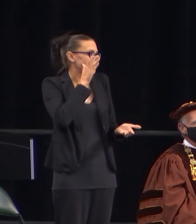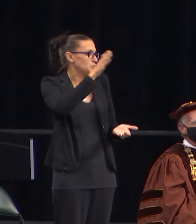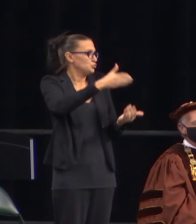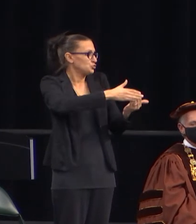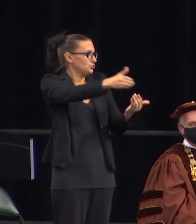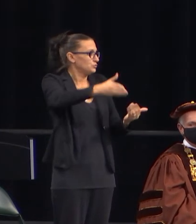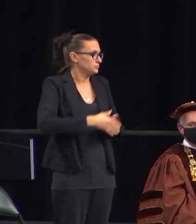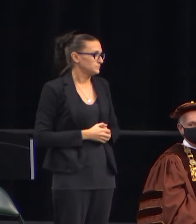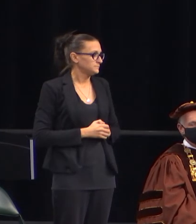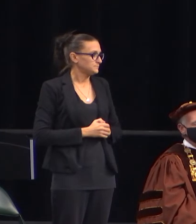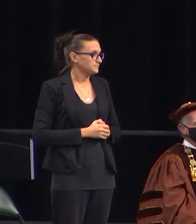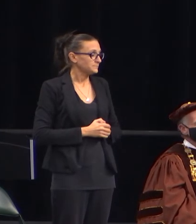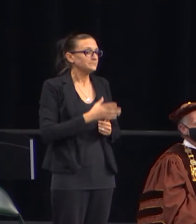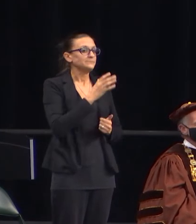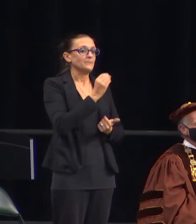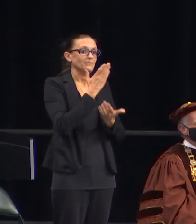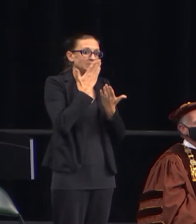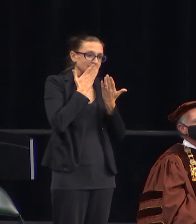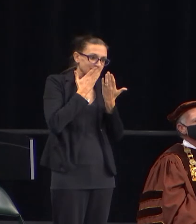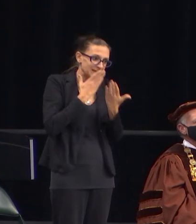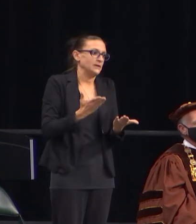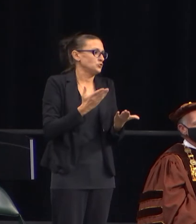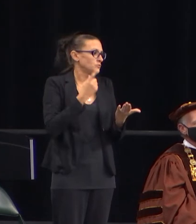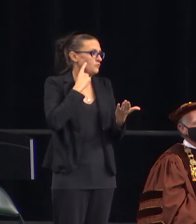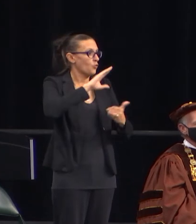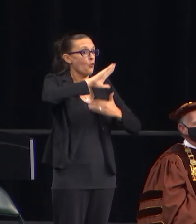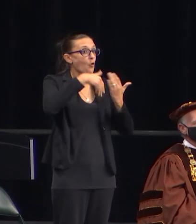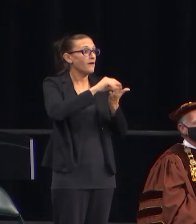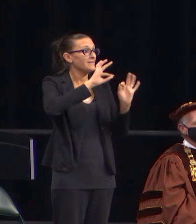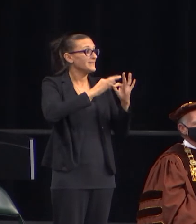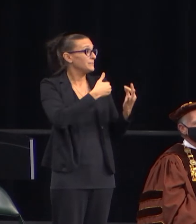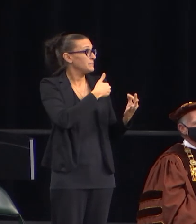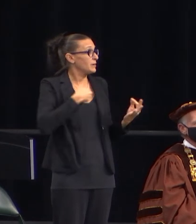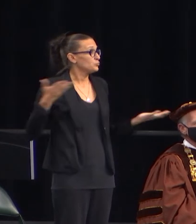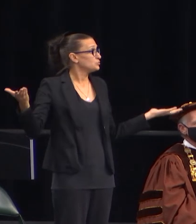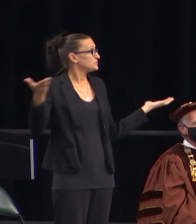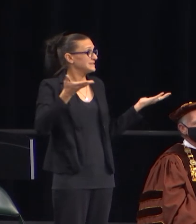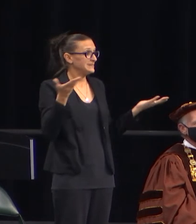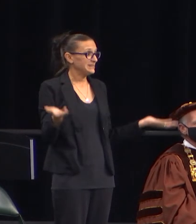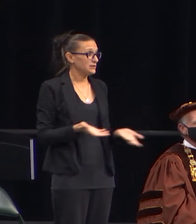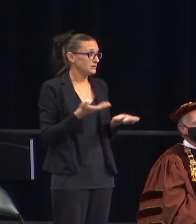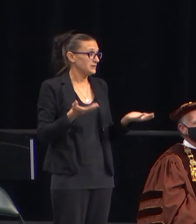And a thank you here to all the family members here. It might not have been easy